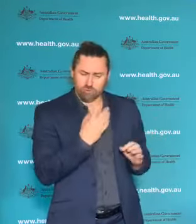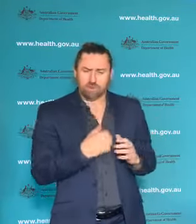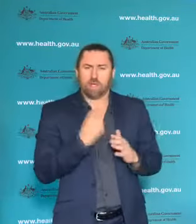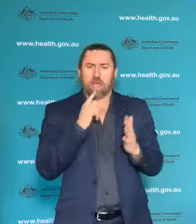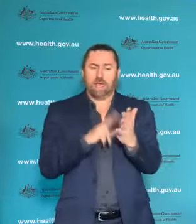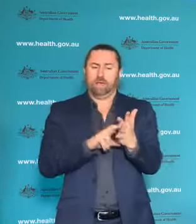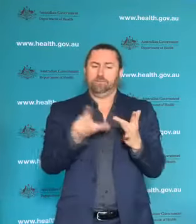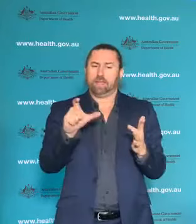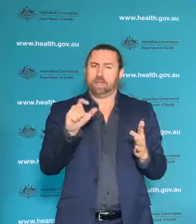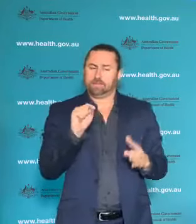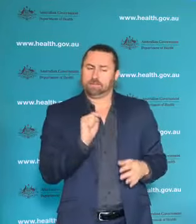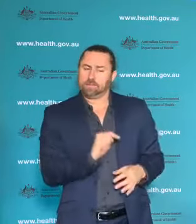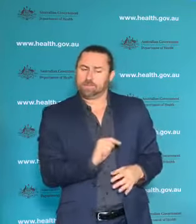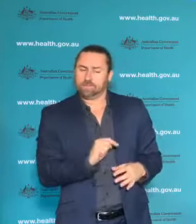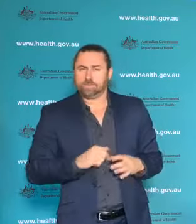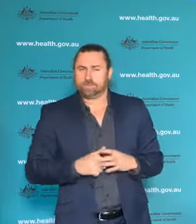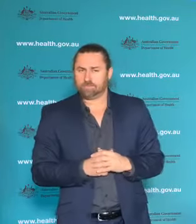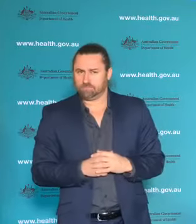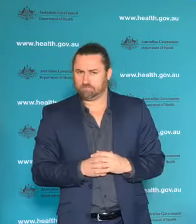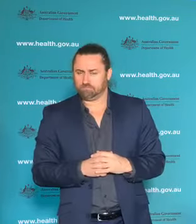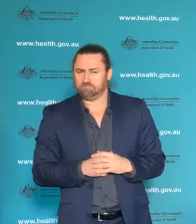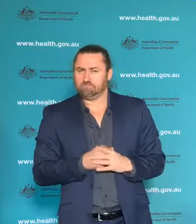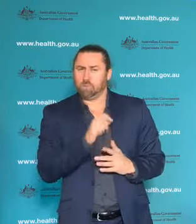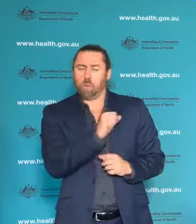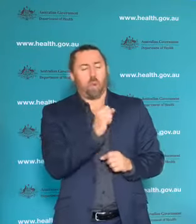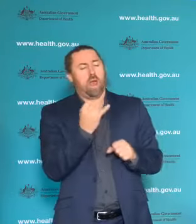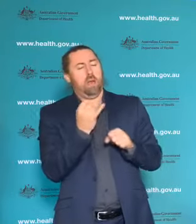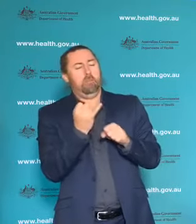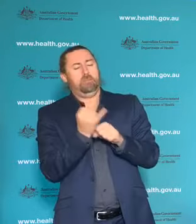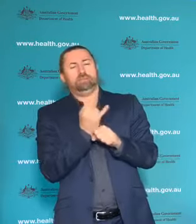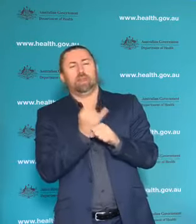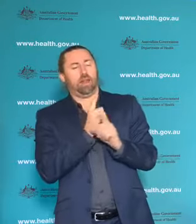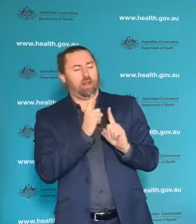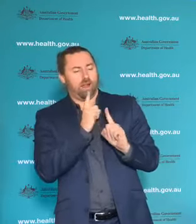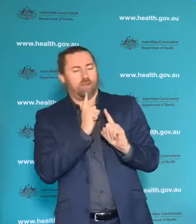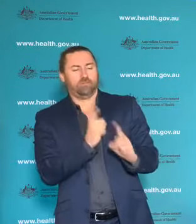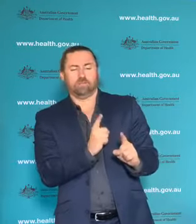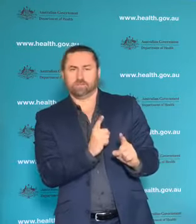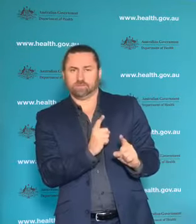Victoria, what is the medical advice at the moment as we sit now, just